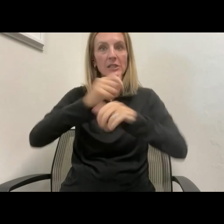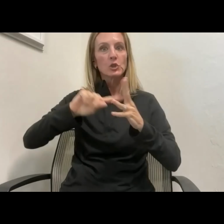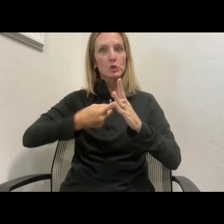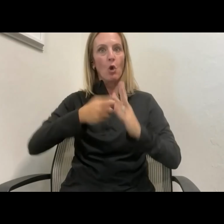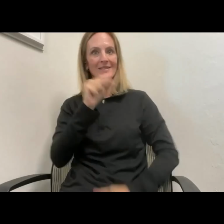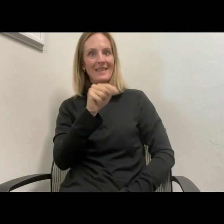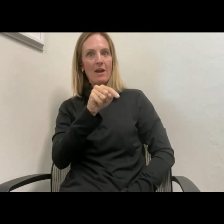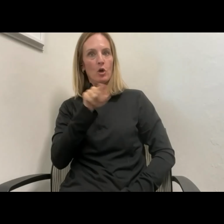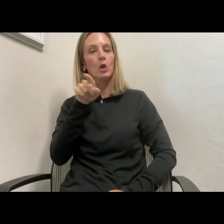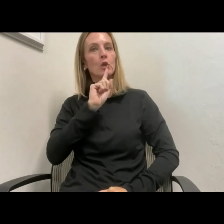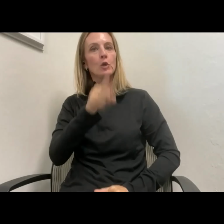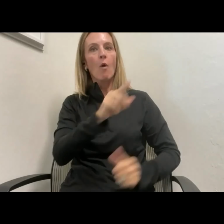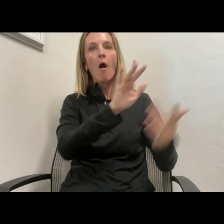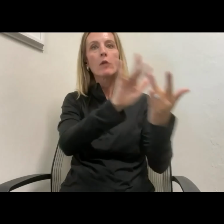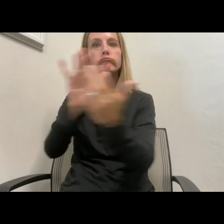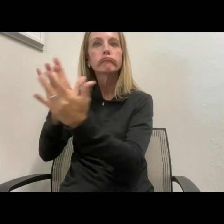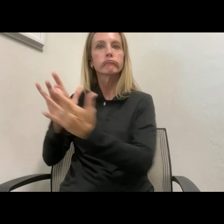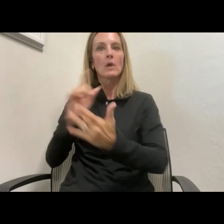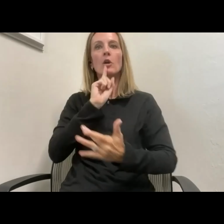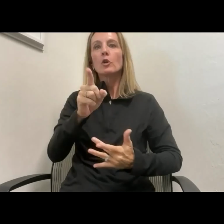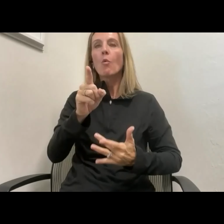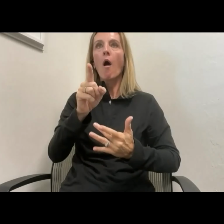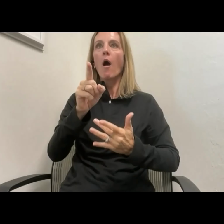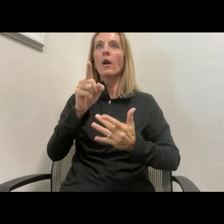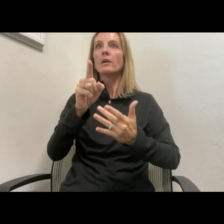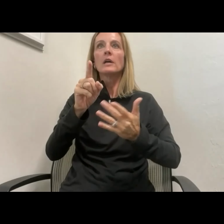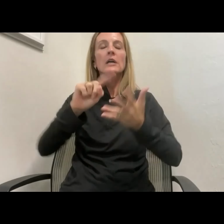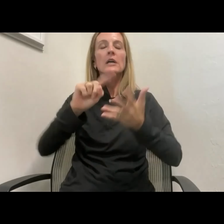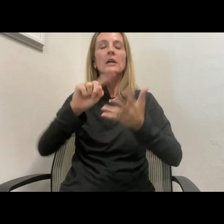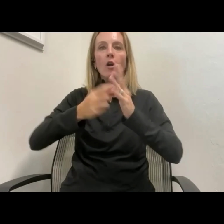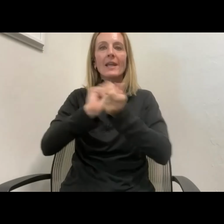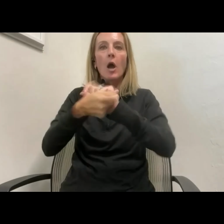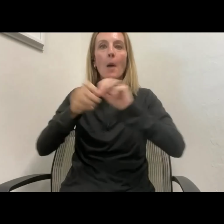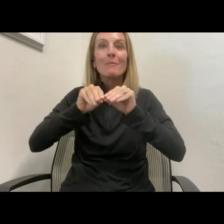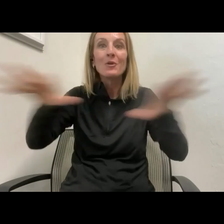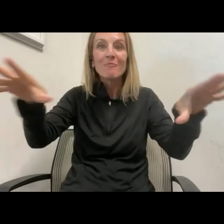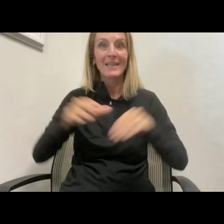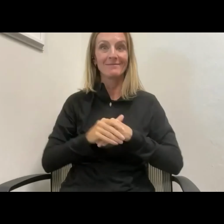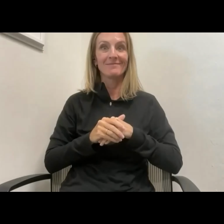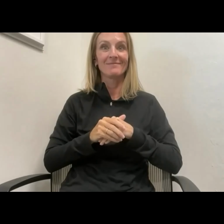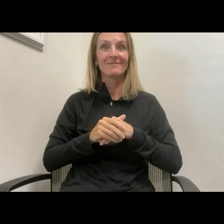you’re creating a movement, you’re creating some like-minded-ness with your people. Your youth,